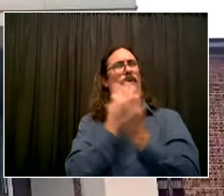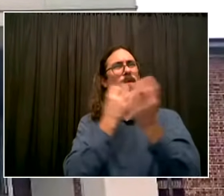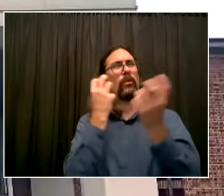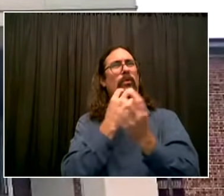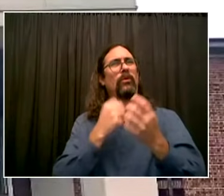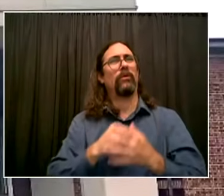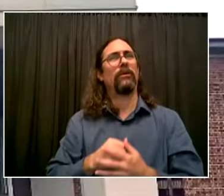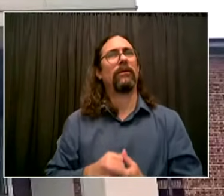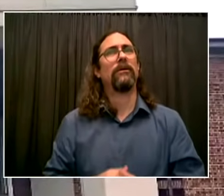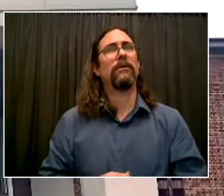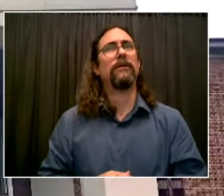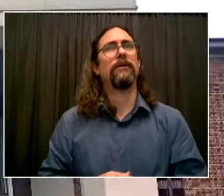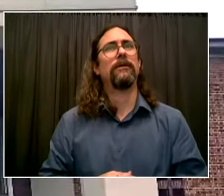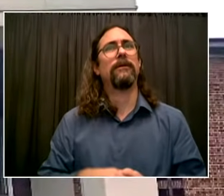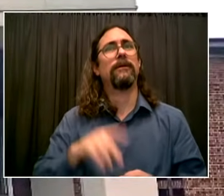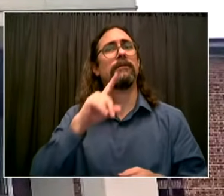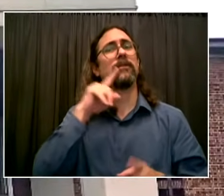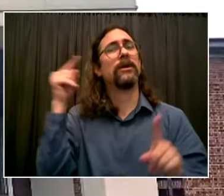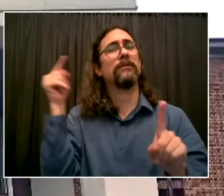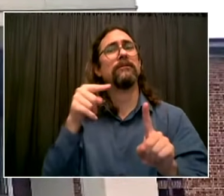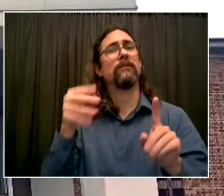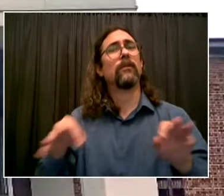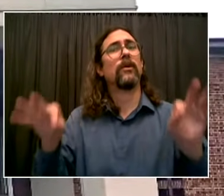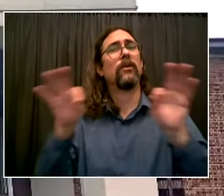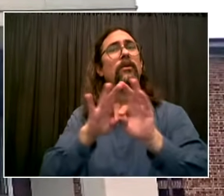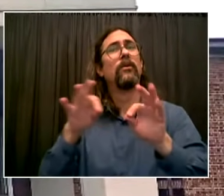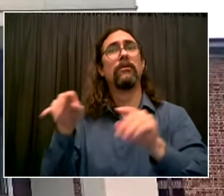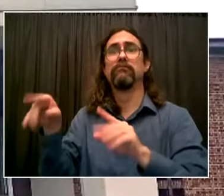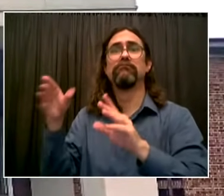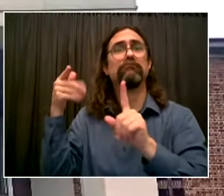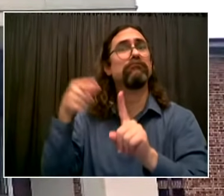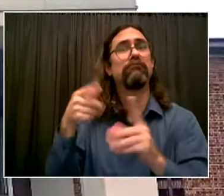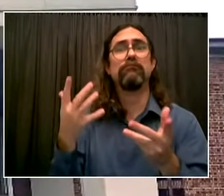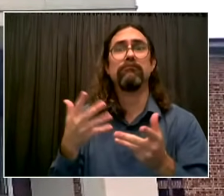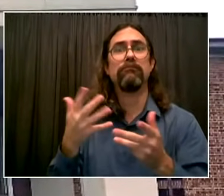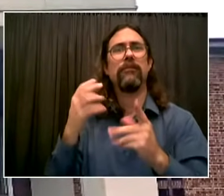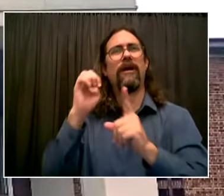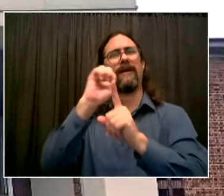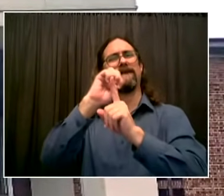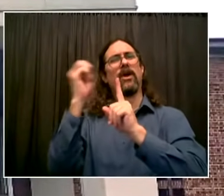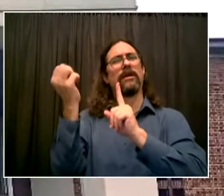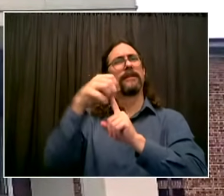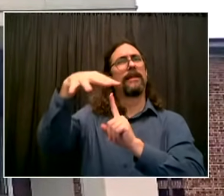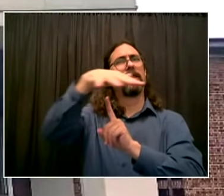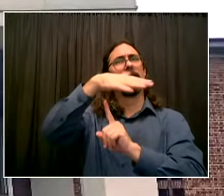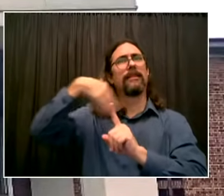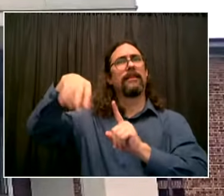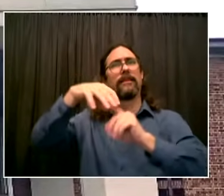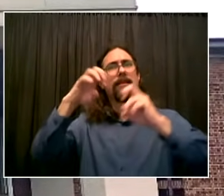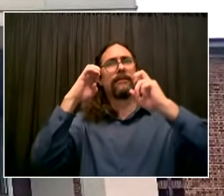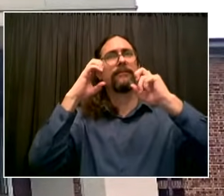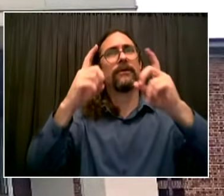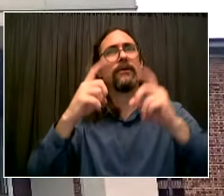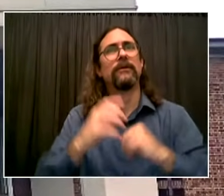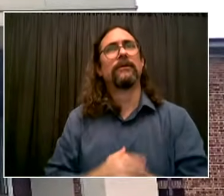IN KEEPING WITH YOUR THEME TODAY THISIS ALL ABOUT ENVIRONMENTAL EDUCATION. IT'S ABOUT URBAN